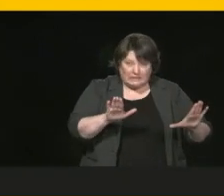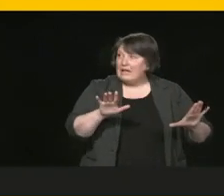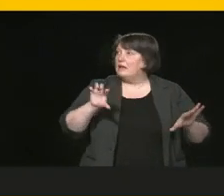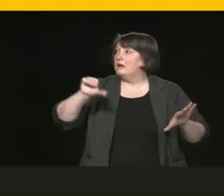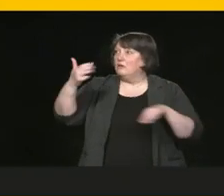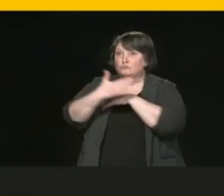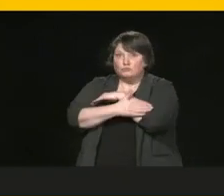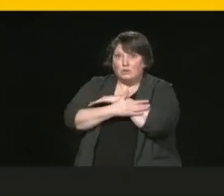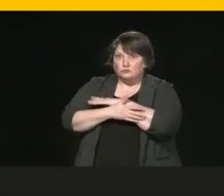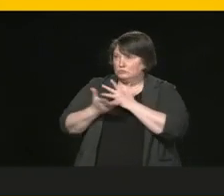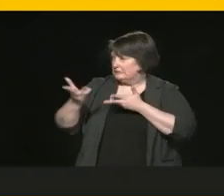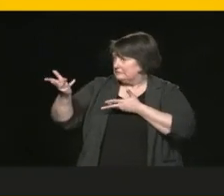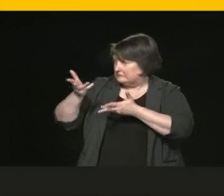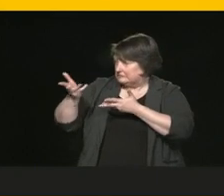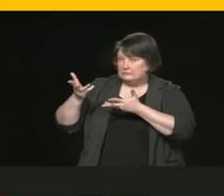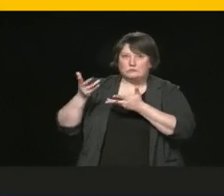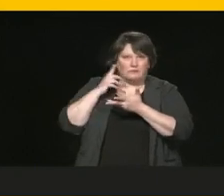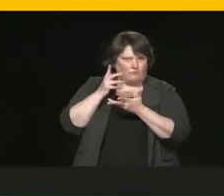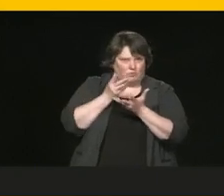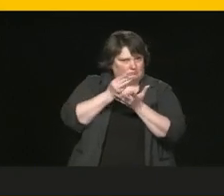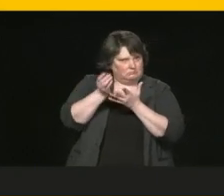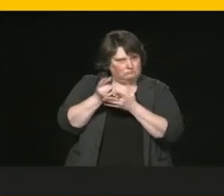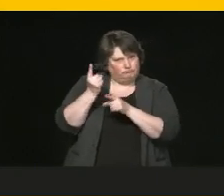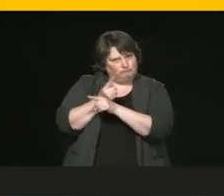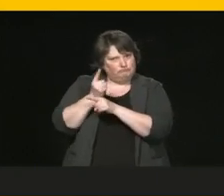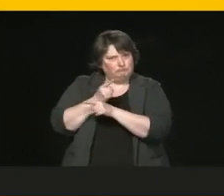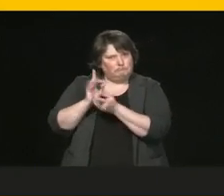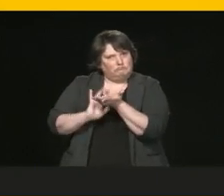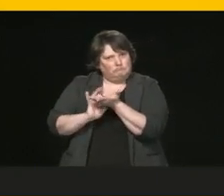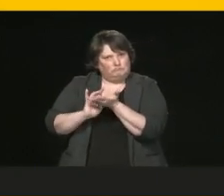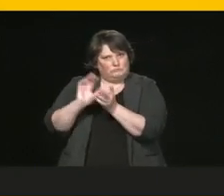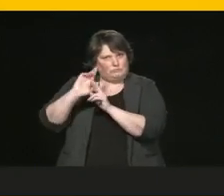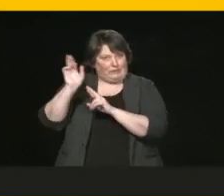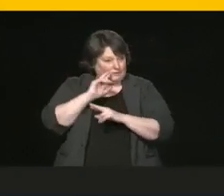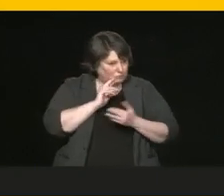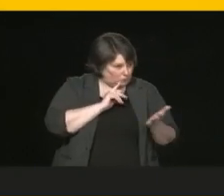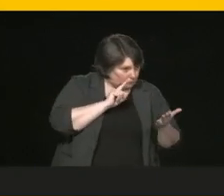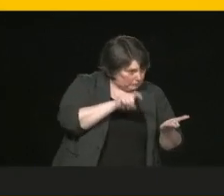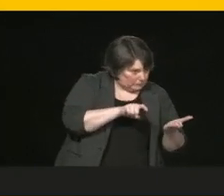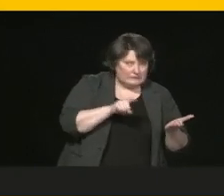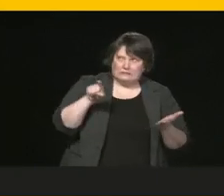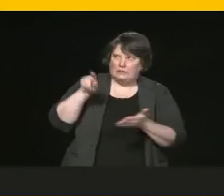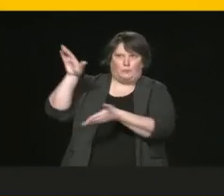PARTNERS AROUND THE WORLD TO